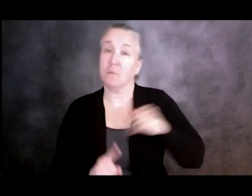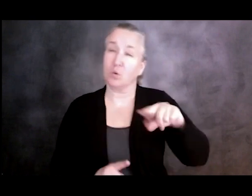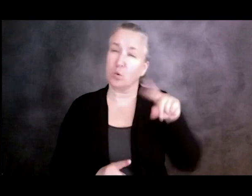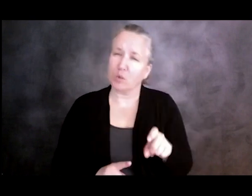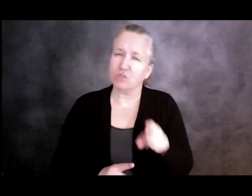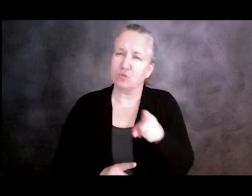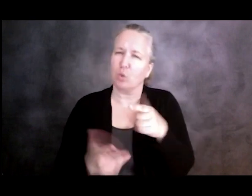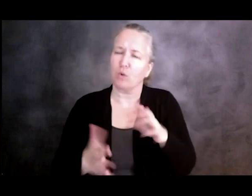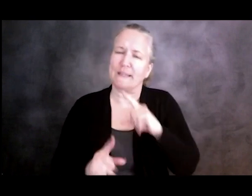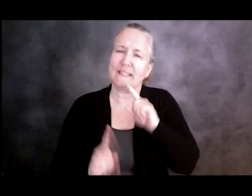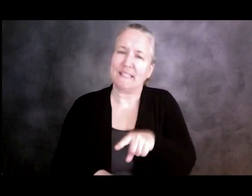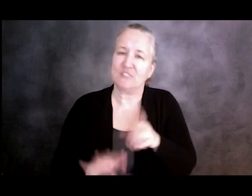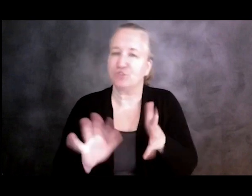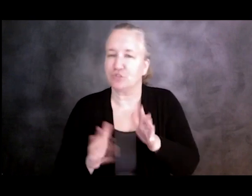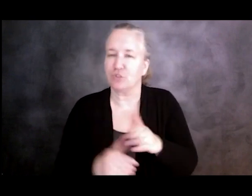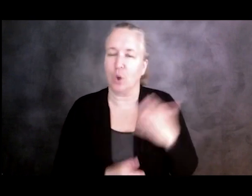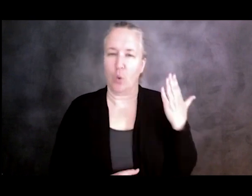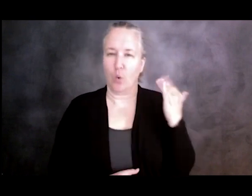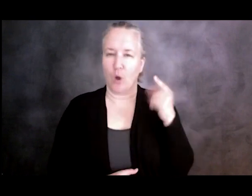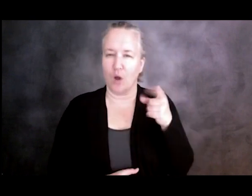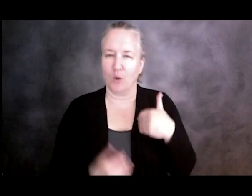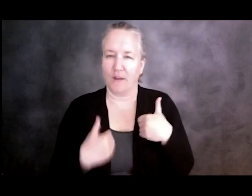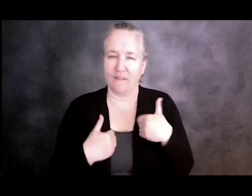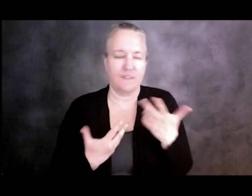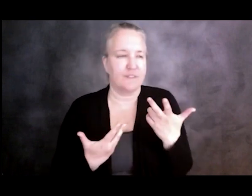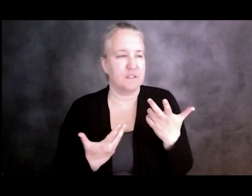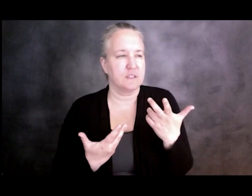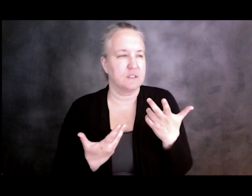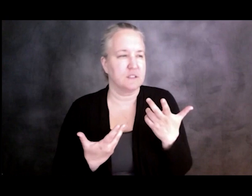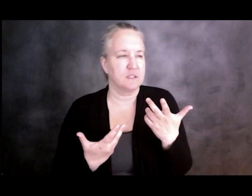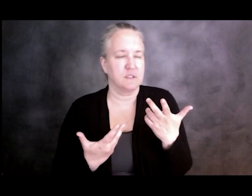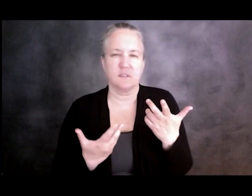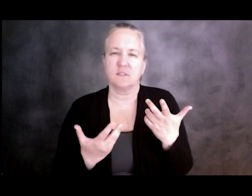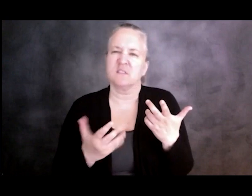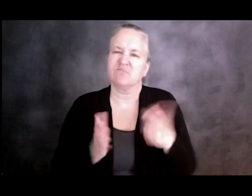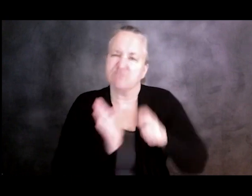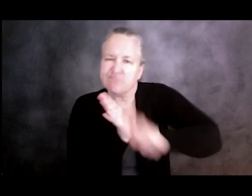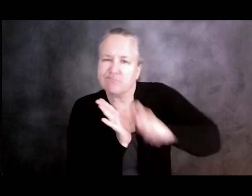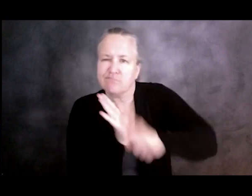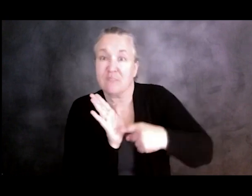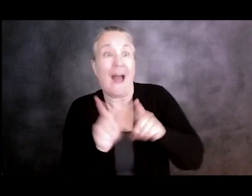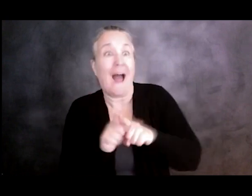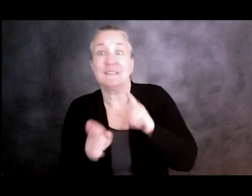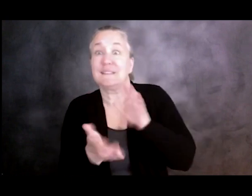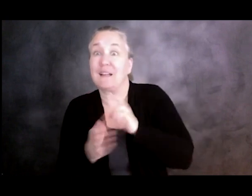about why it is you have this material that's very familiar to us as academics in your novels.